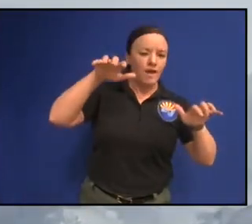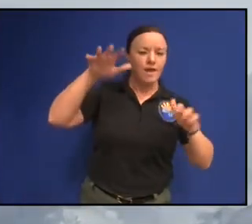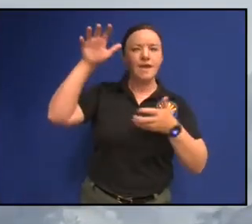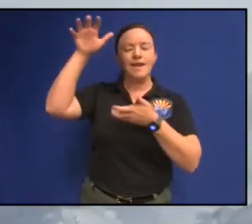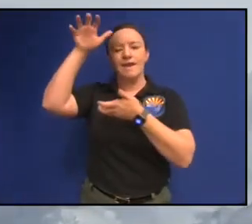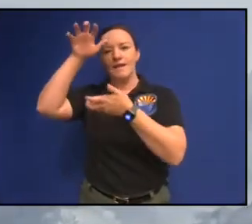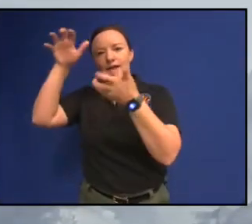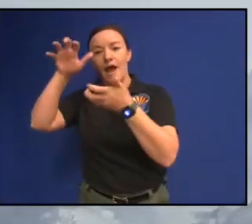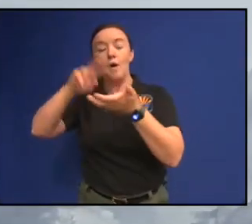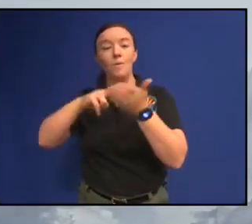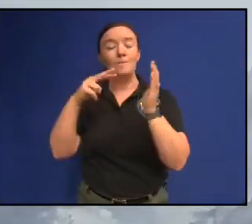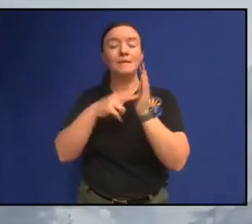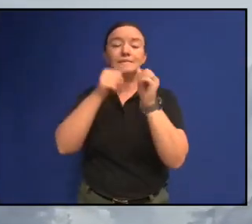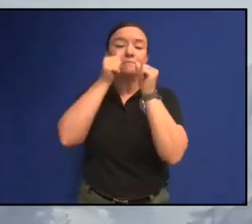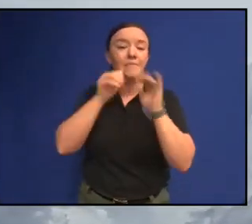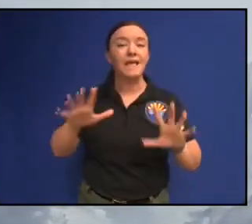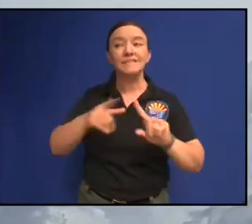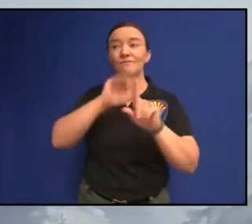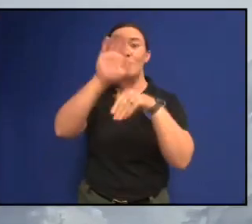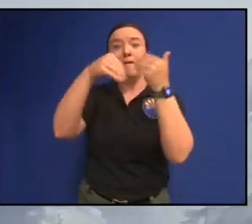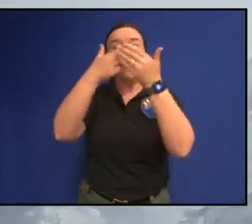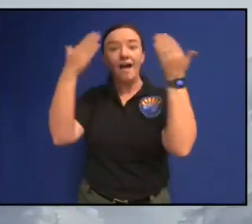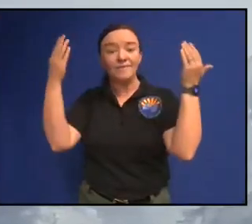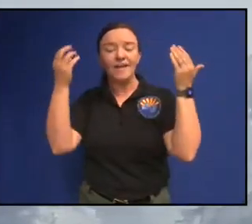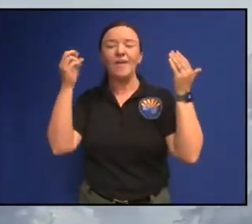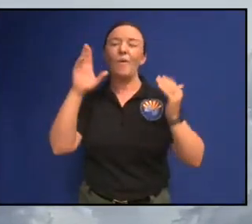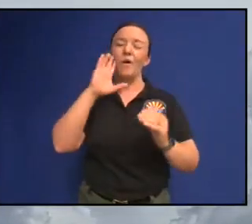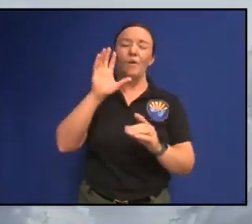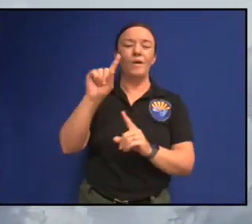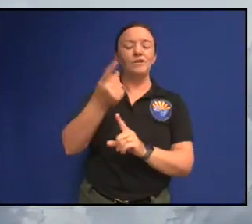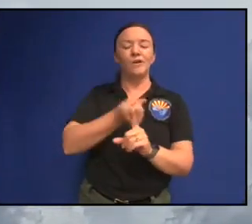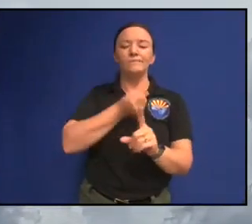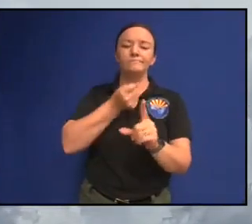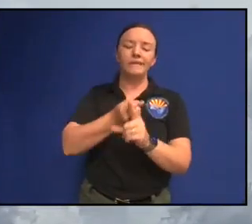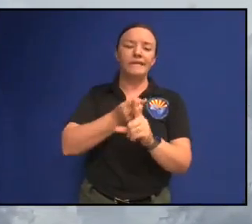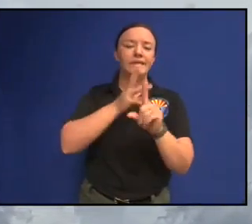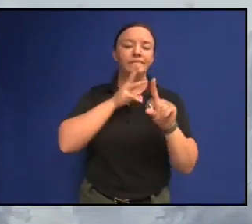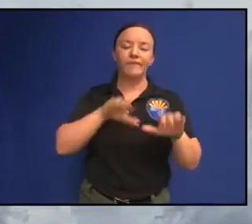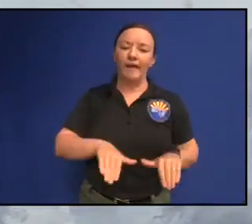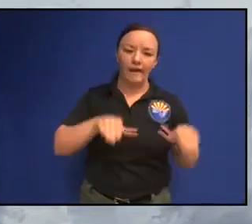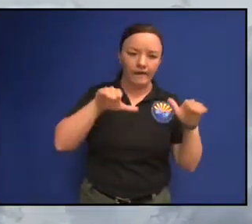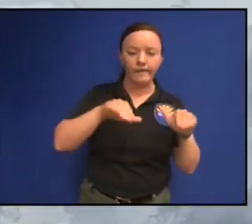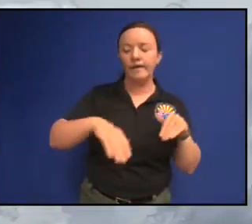AND DEBRIS FLOWS THAT WE ARE ALL FEARING AND KNOWING THAT COULD BE COMING.